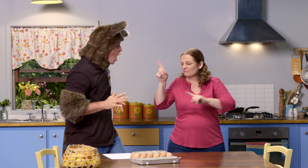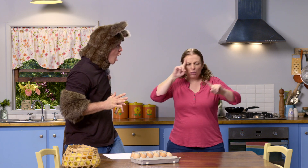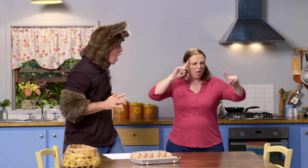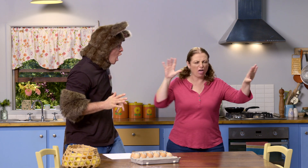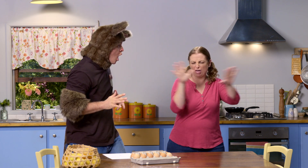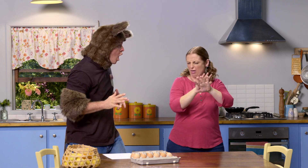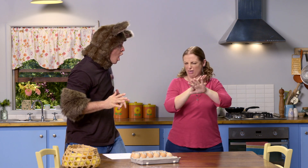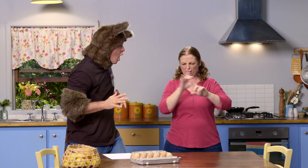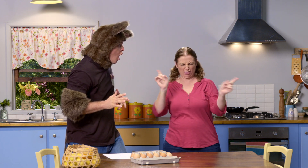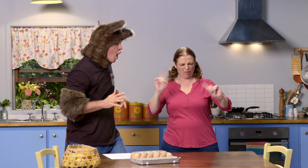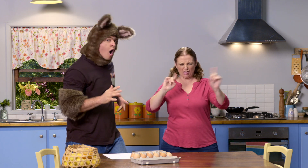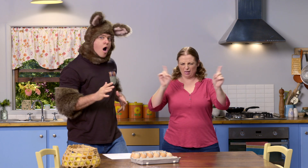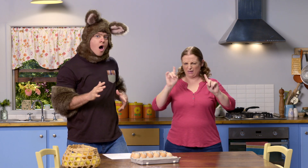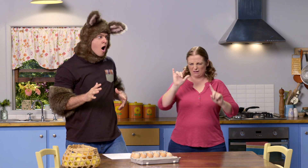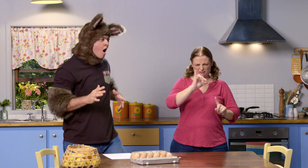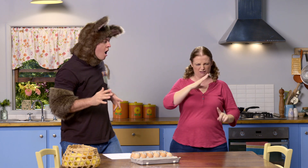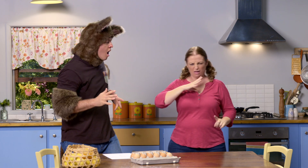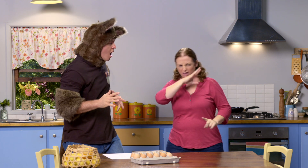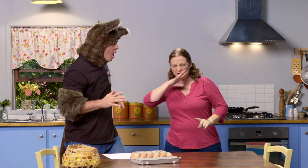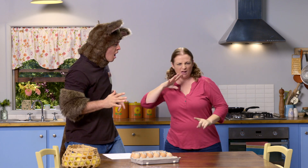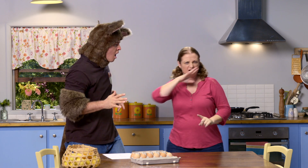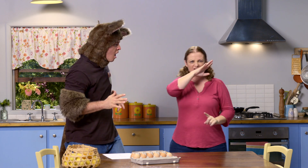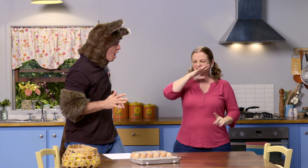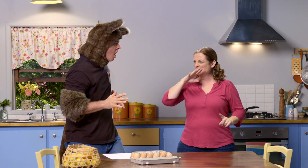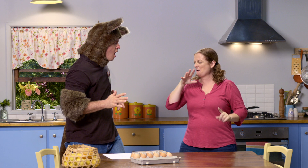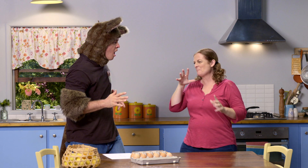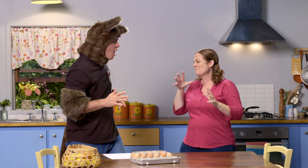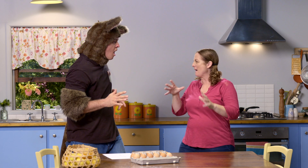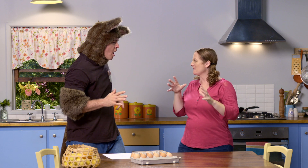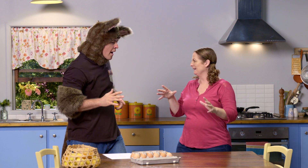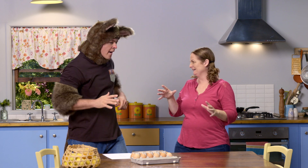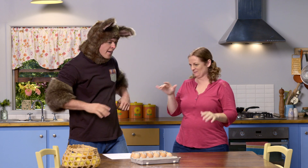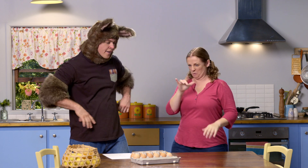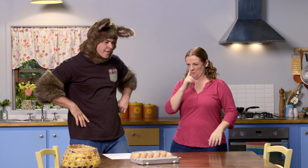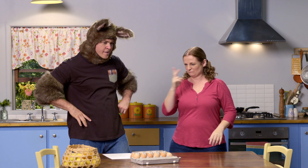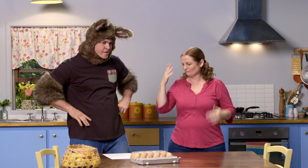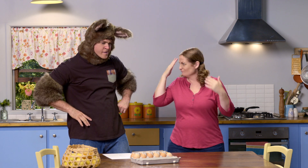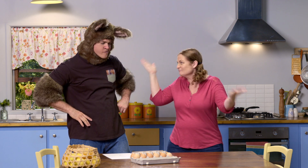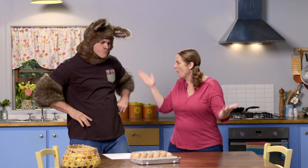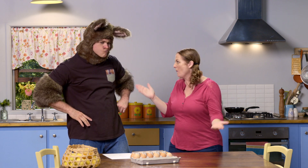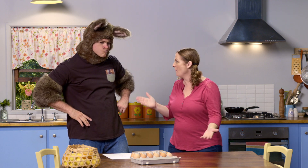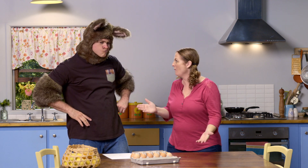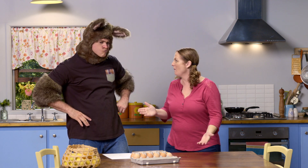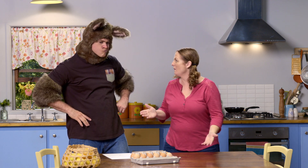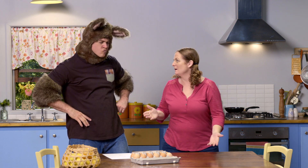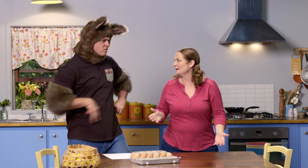Lots of people in the world ponder that exact question. Which did come first, the chicken or the egg?